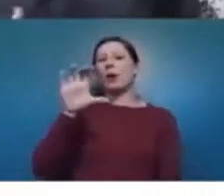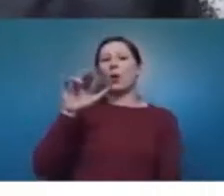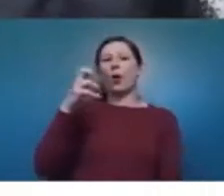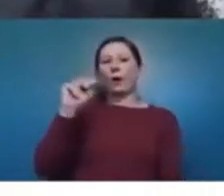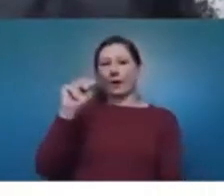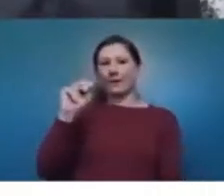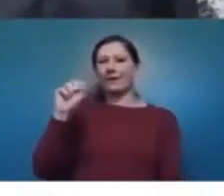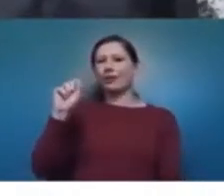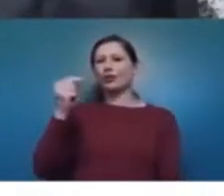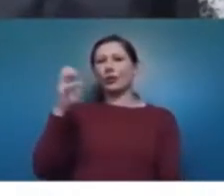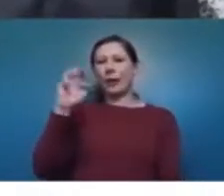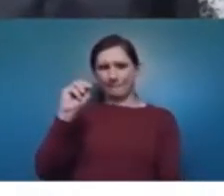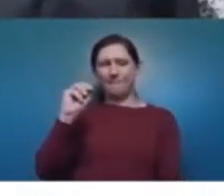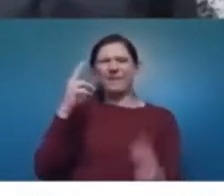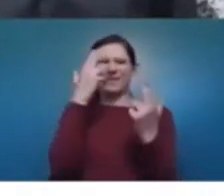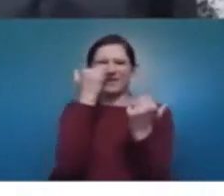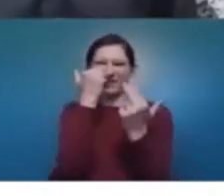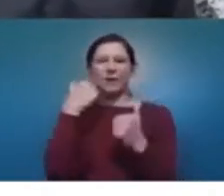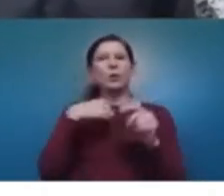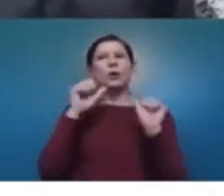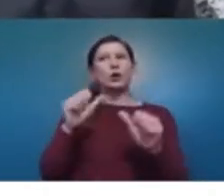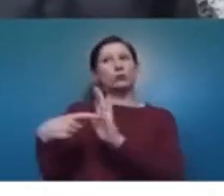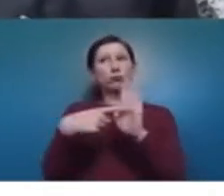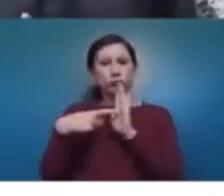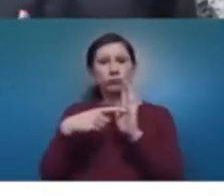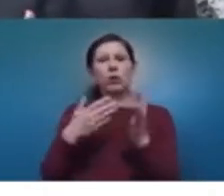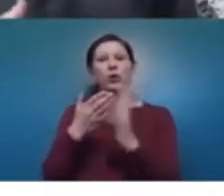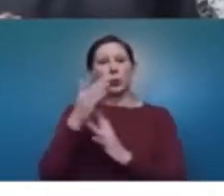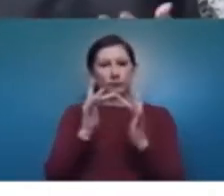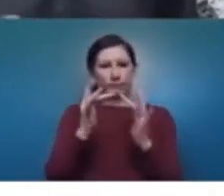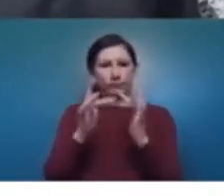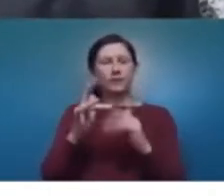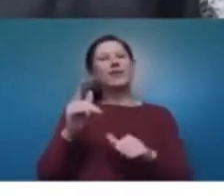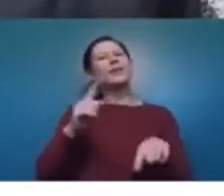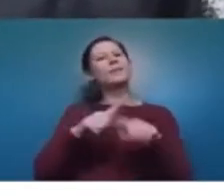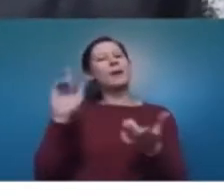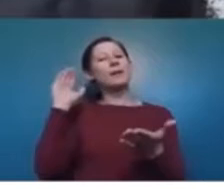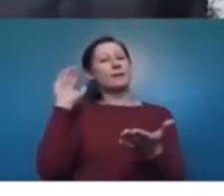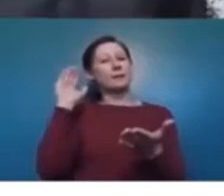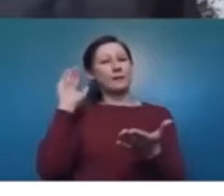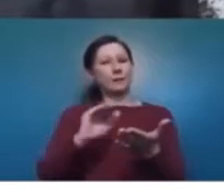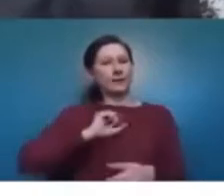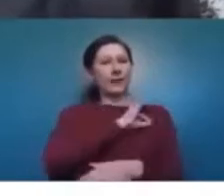allow the online community to visit the aquarium virtually, but it required limited staff time to make that happen.